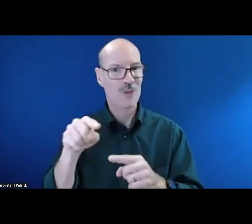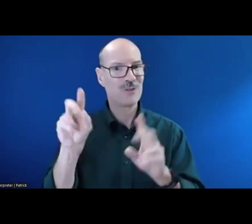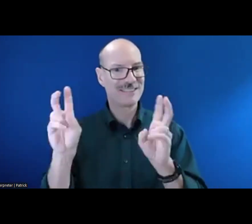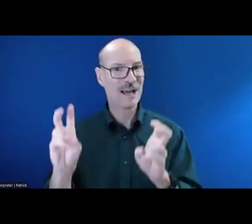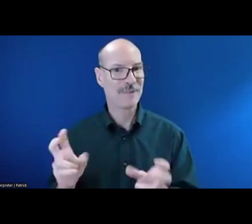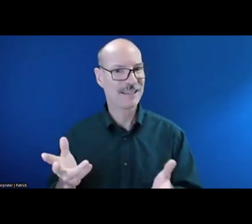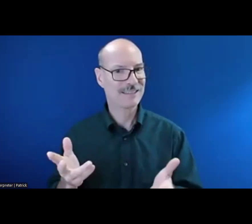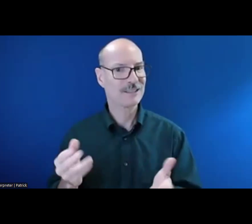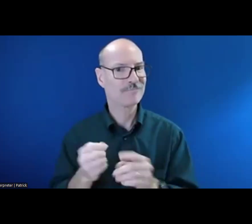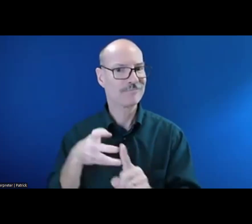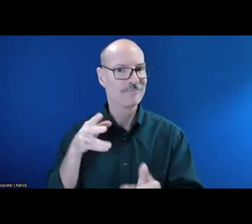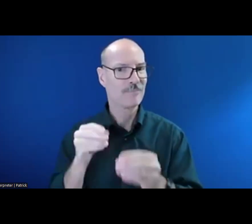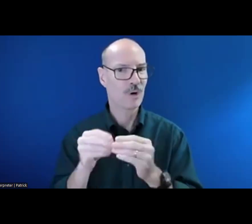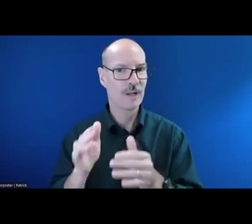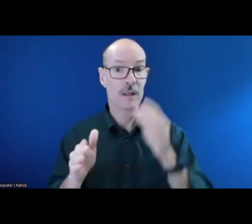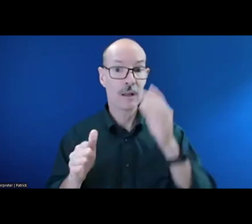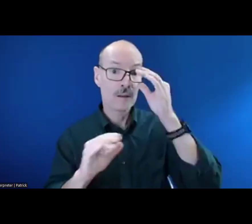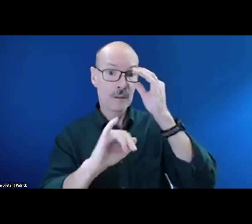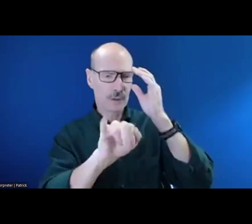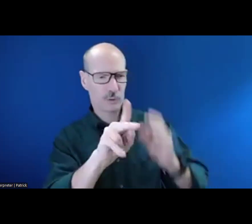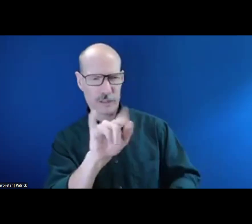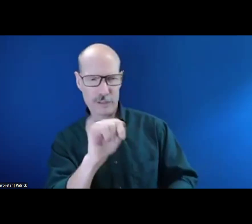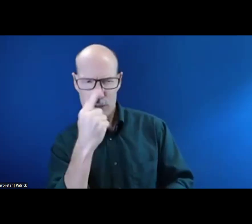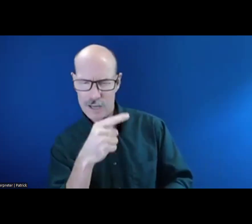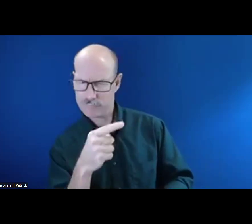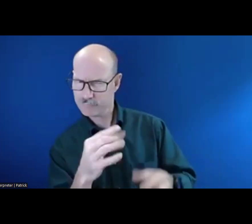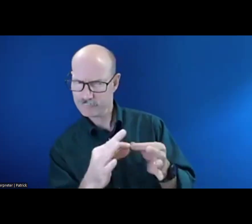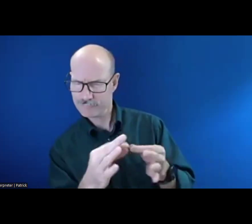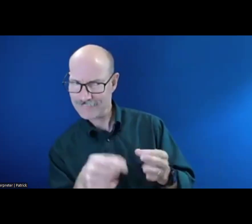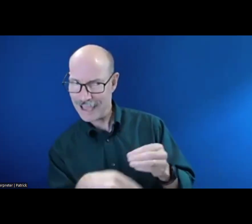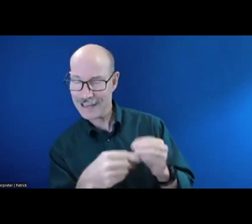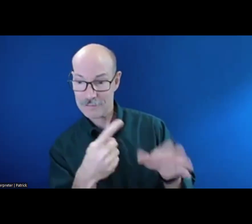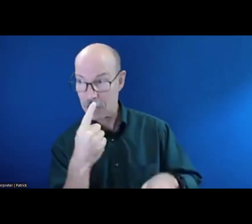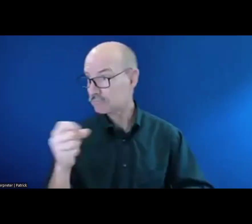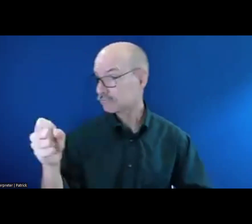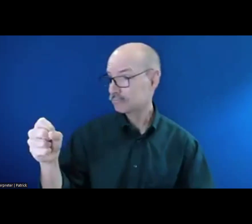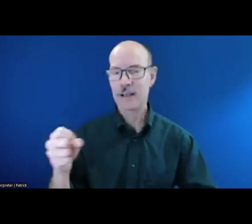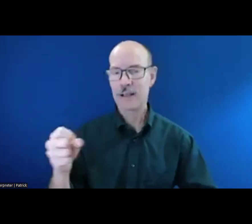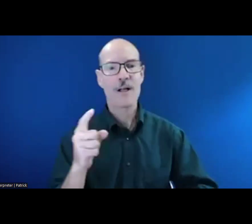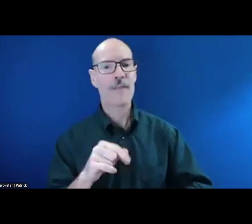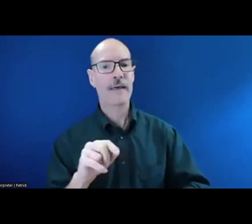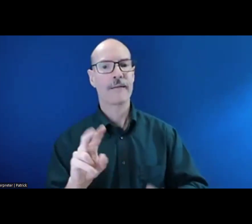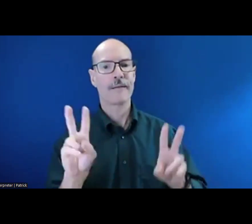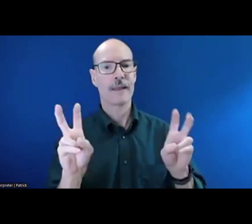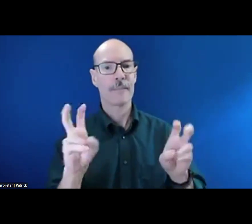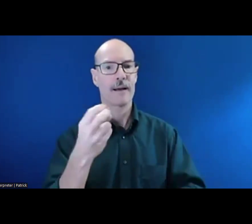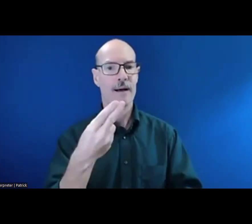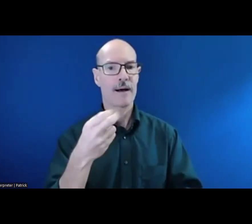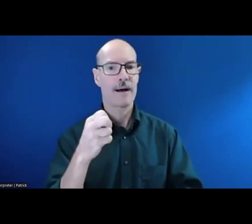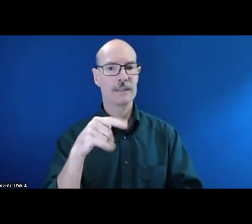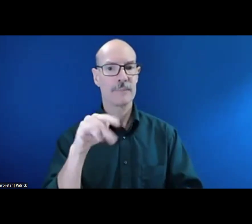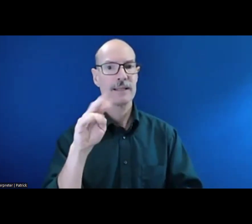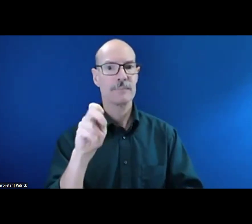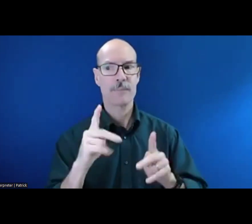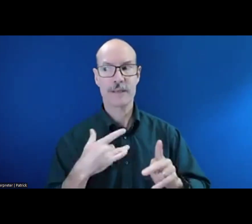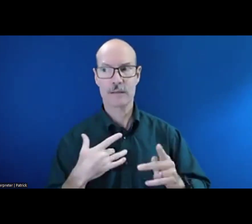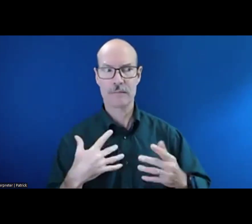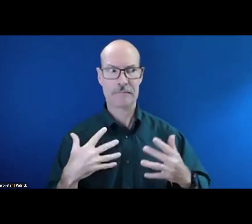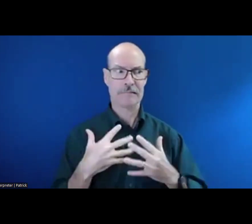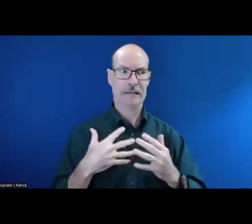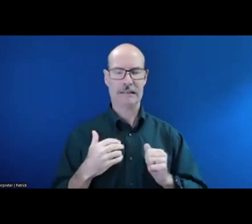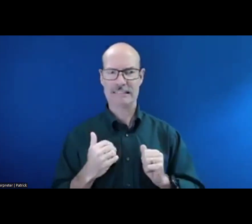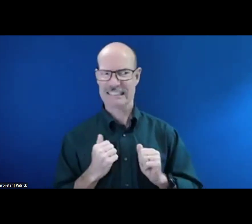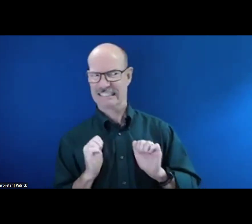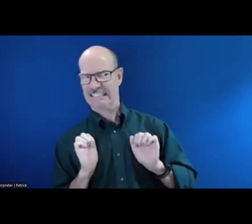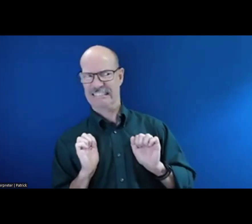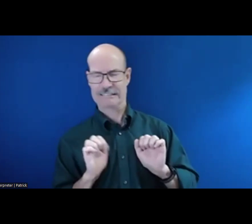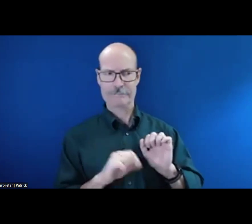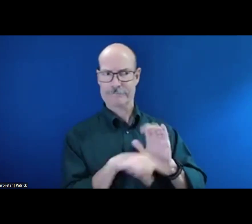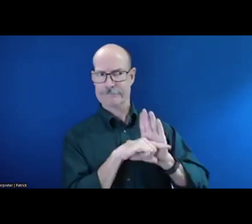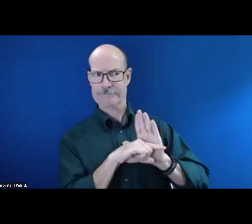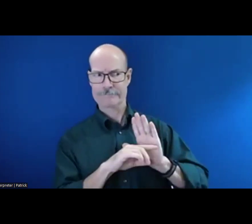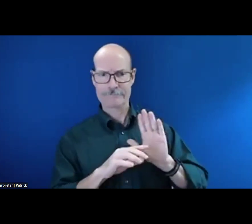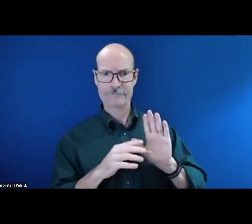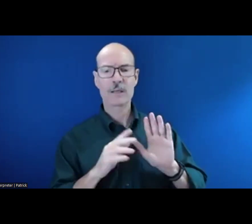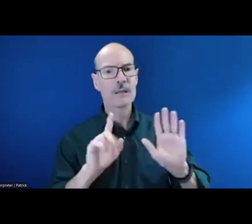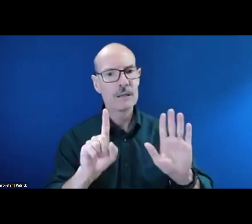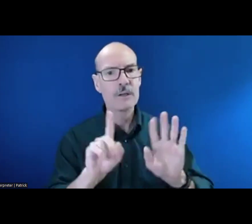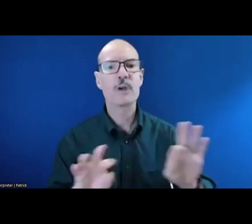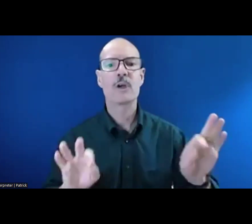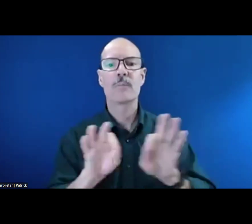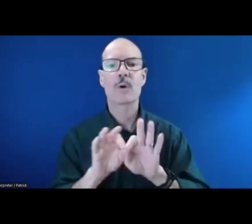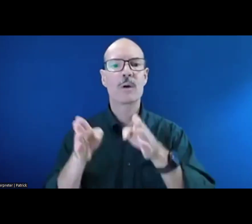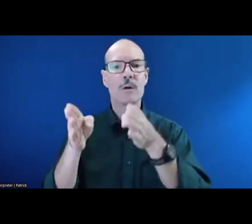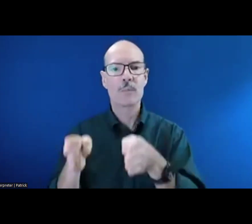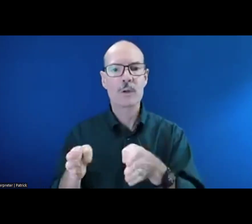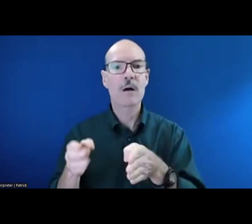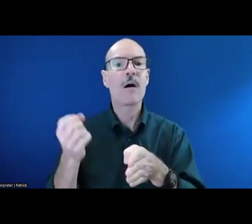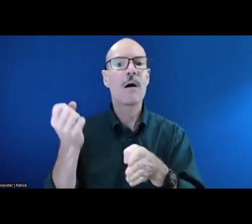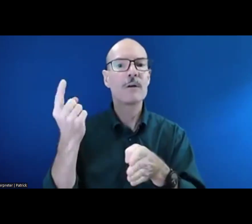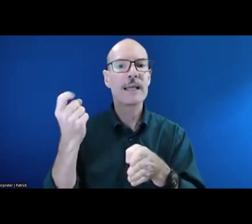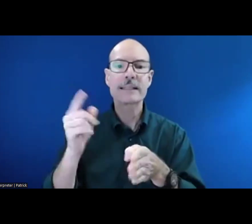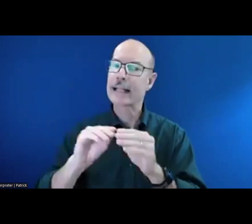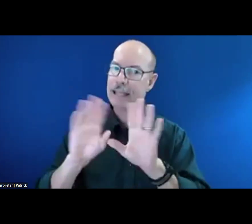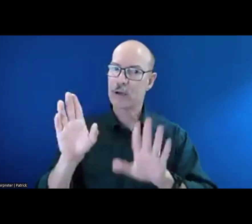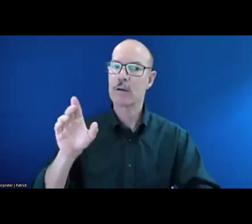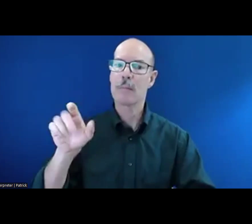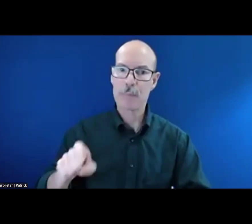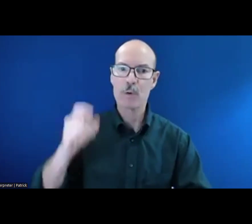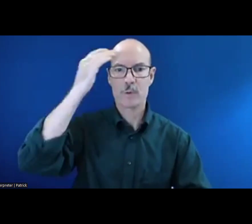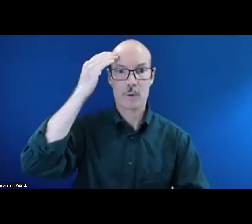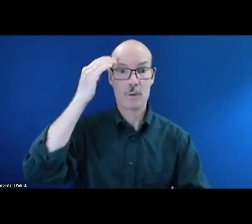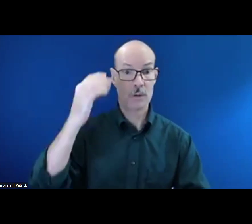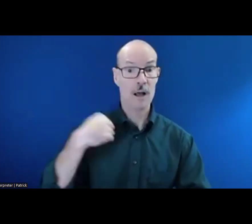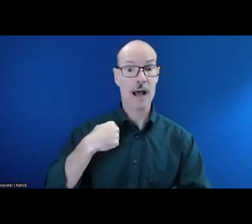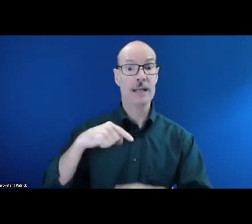Can I just say one additional thing is, as you point out a lot of stigma and fear around bringing up the topic of say Hospice, the important point to make sure that your loved one understands is, you can exit Hospice if you want.